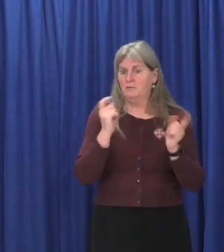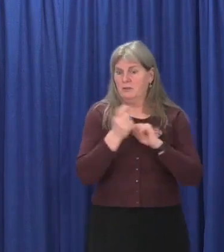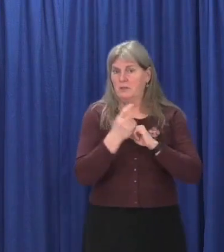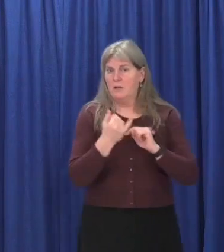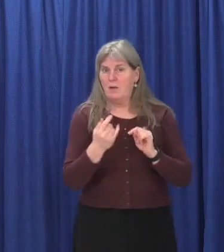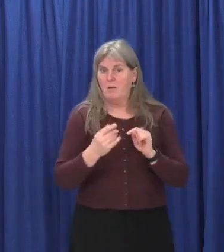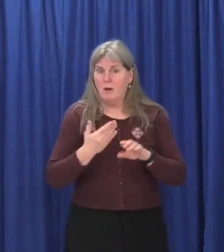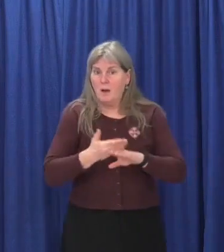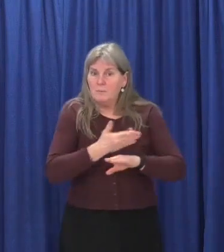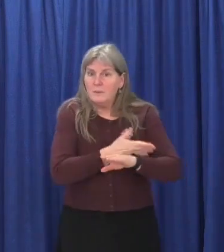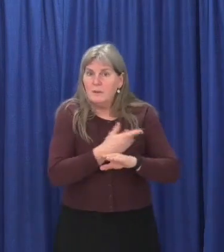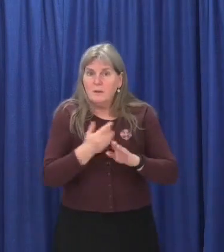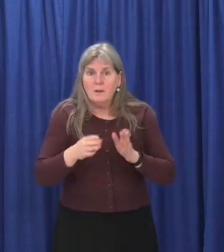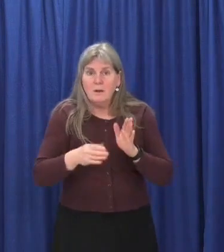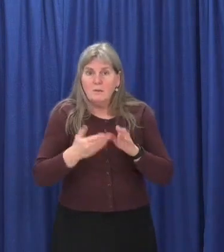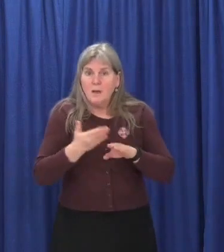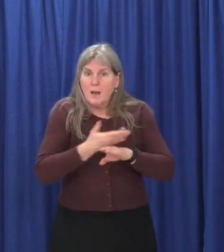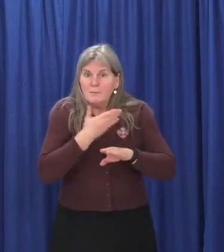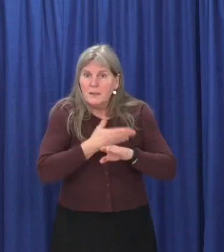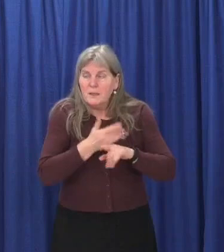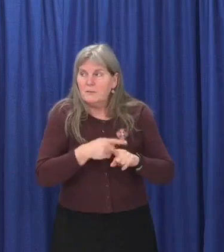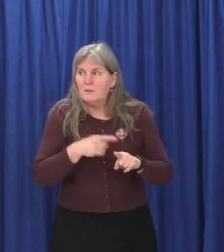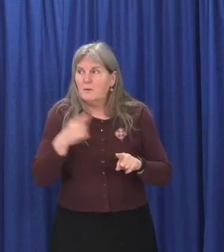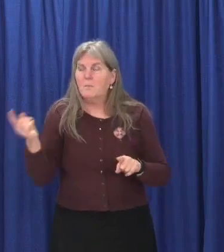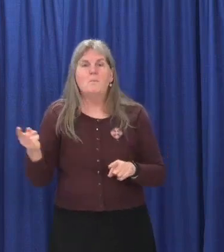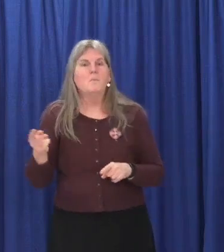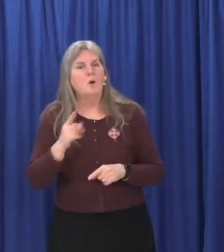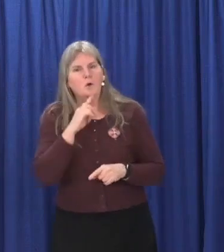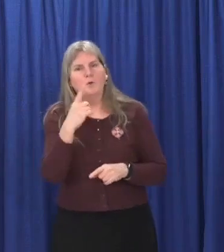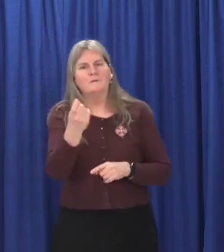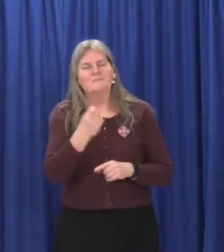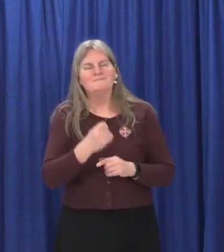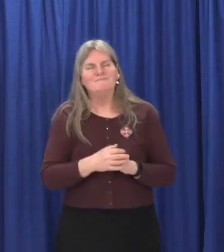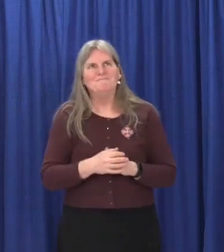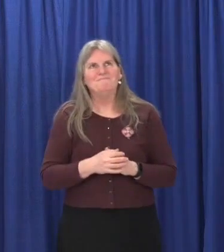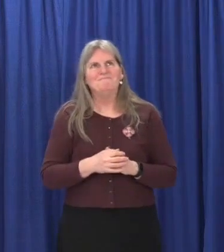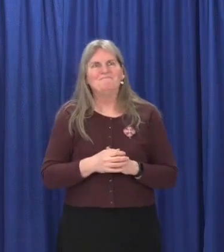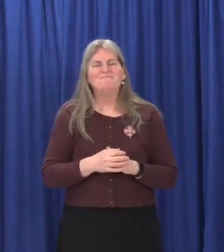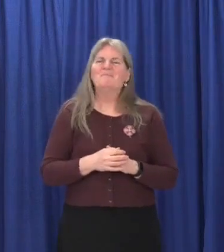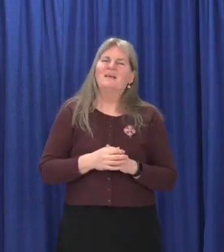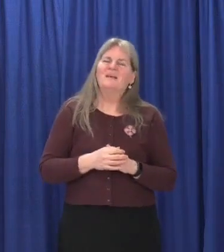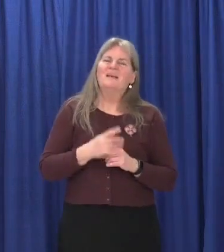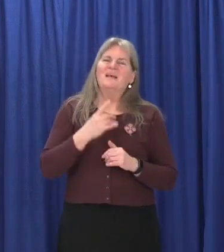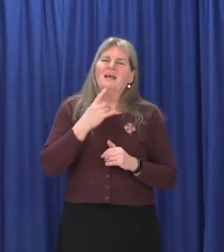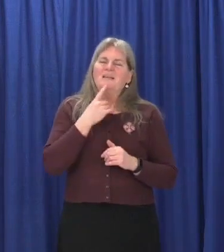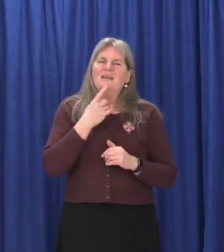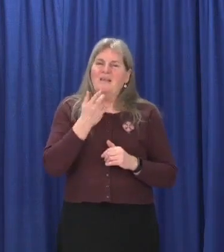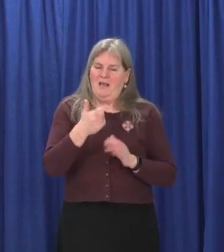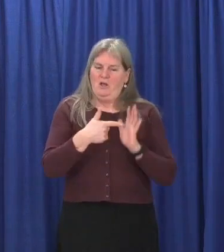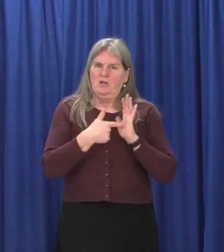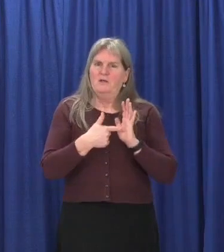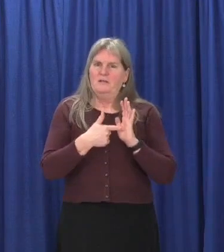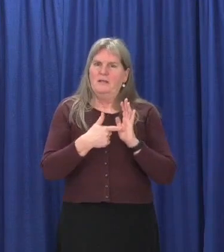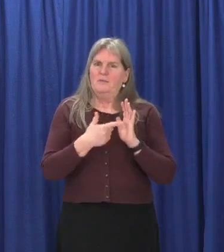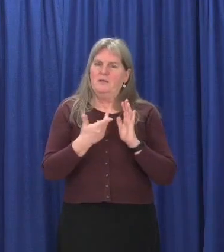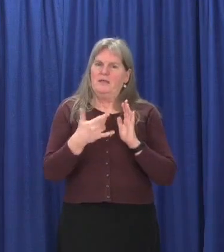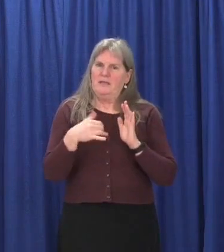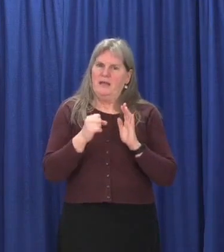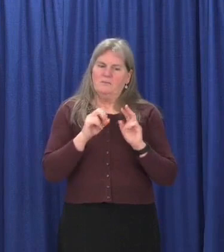again, what we knew in August compared to what we know here. So it's a really good question. I think your specific example will continue as well, as variants continue.